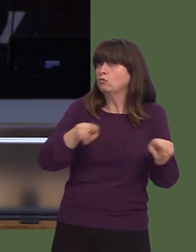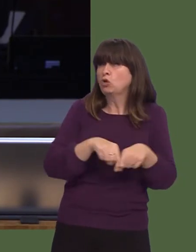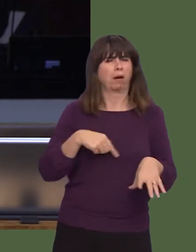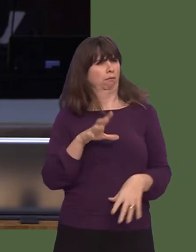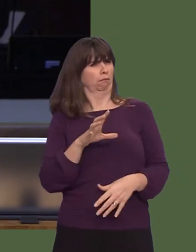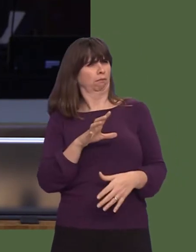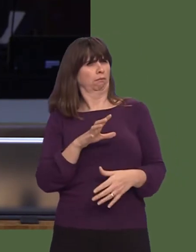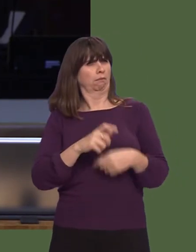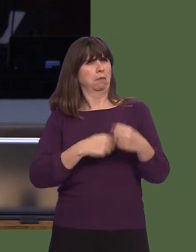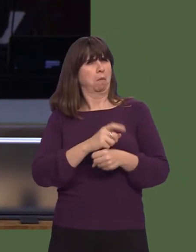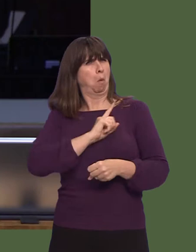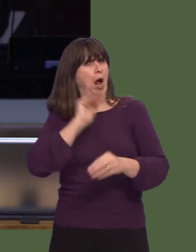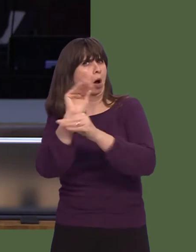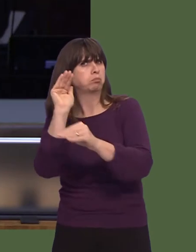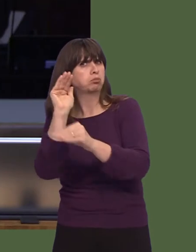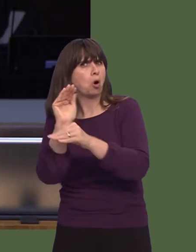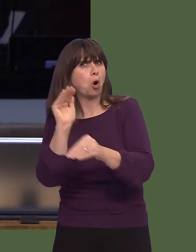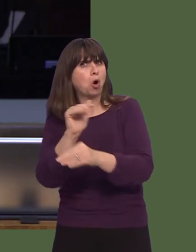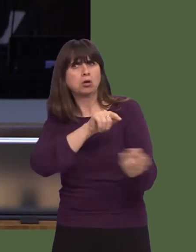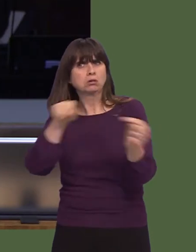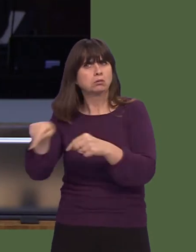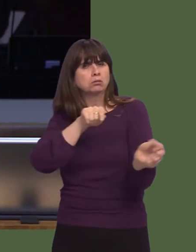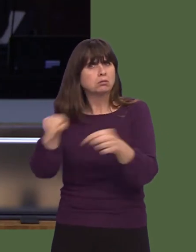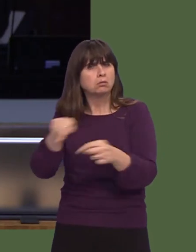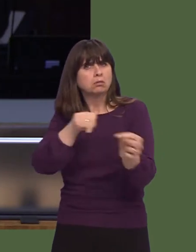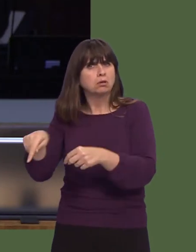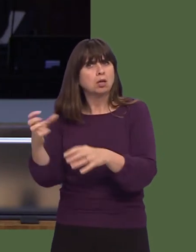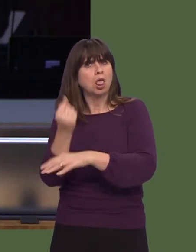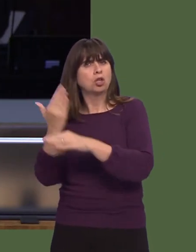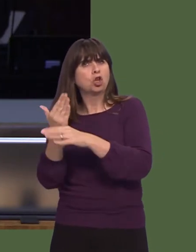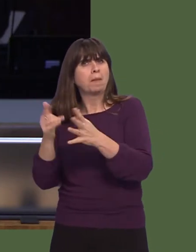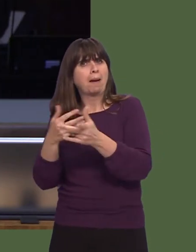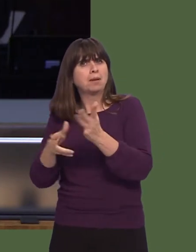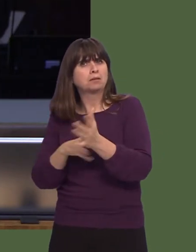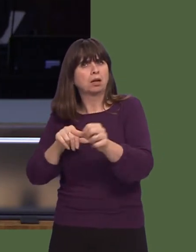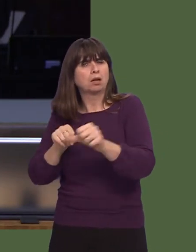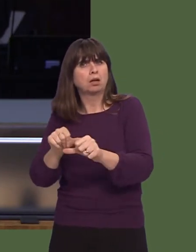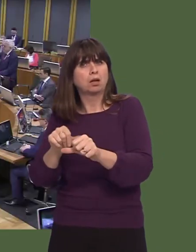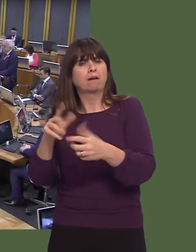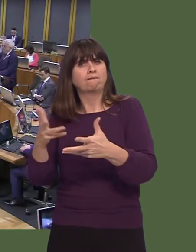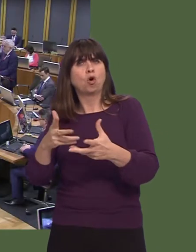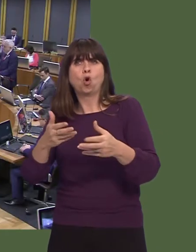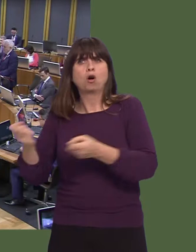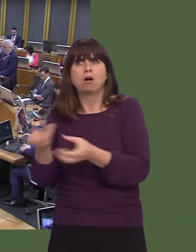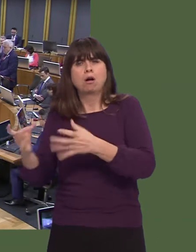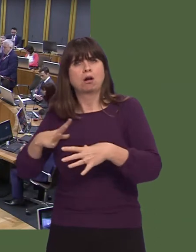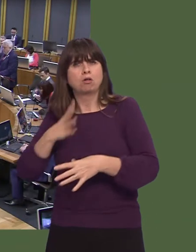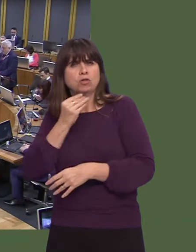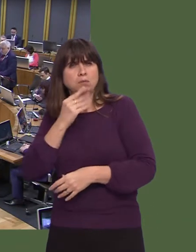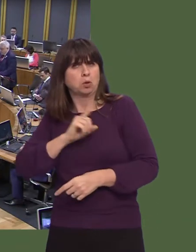the purpose of the grants that Amazon received from the Welsh Government for their warehousing facility in Swansea? Carwyn Jones AM: Well, those grants would